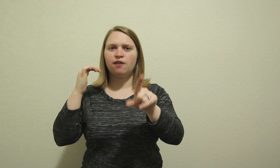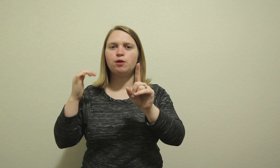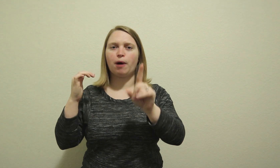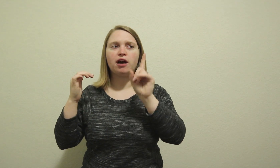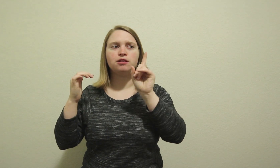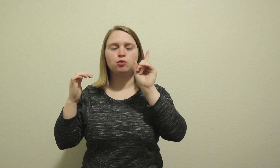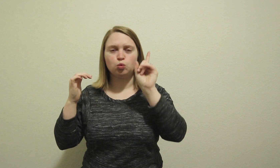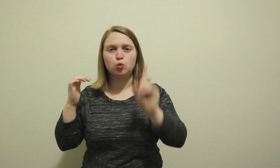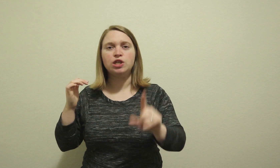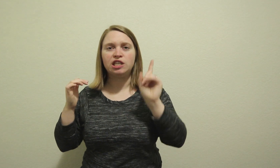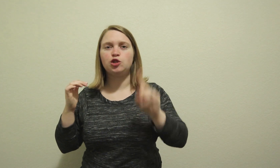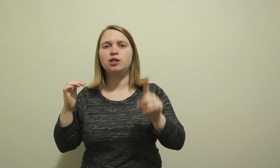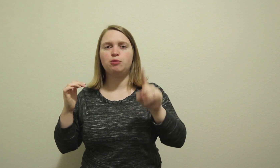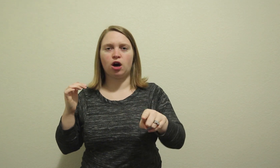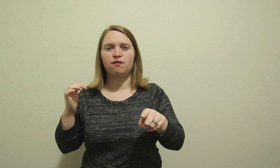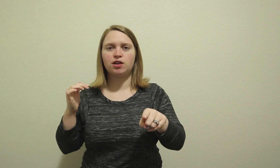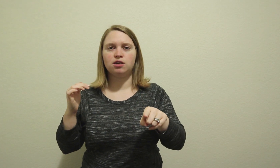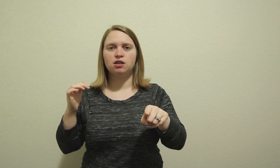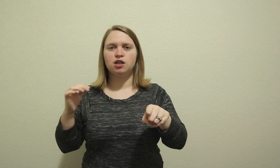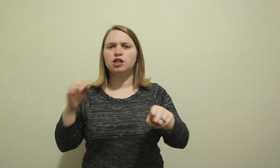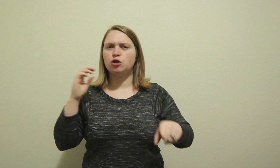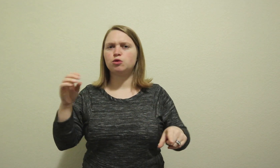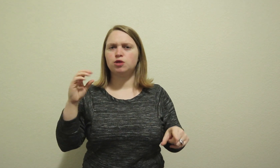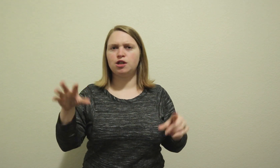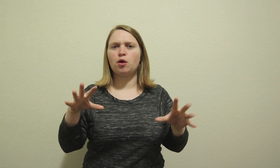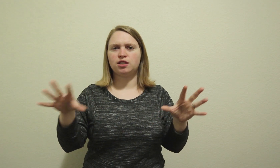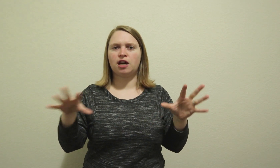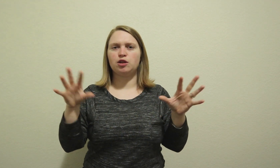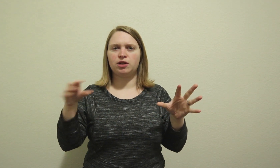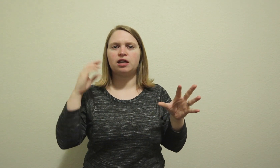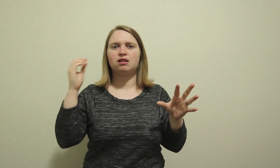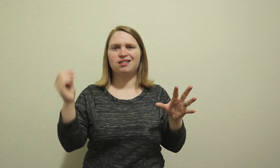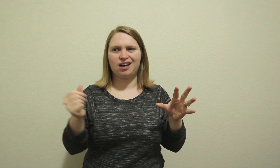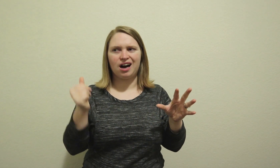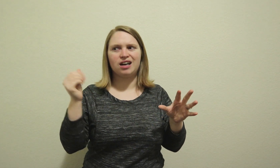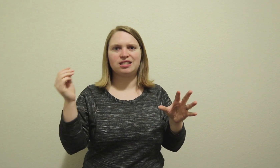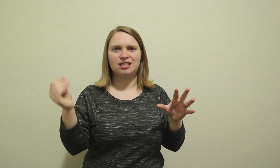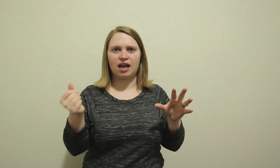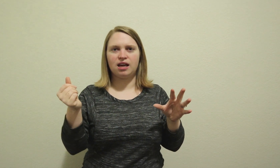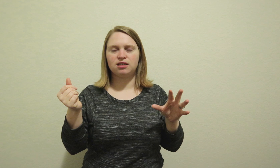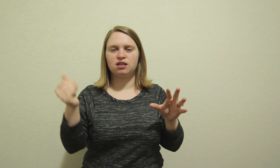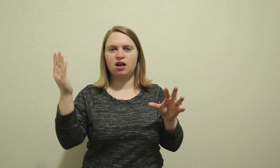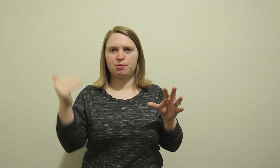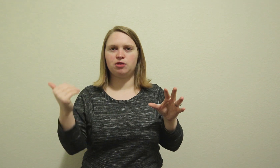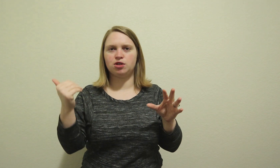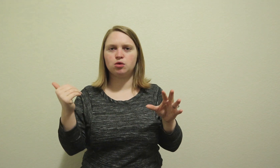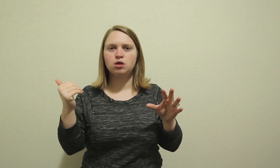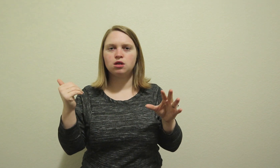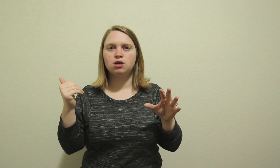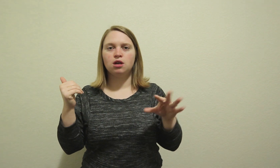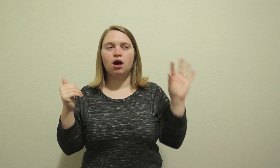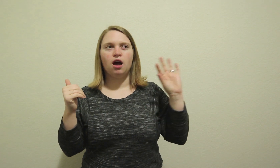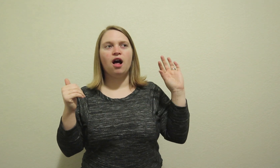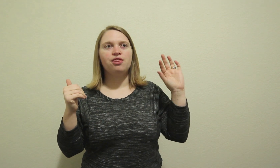If you buy really cheap coffee you'll notice that you'll get a lot of sand coming through